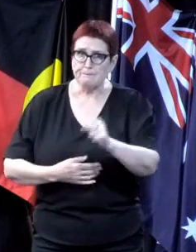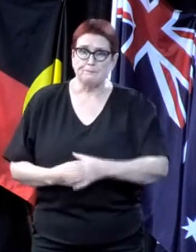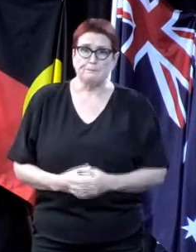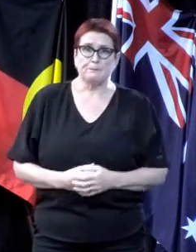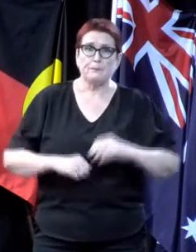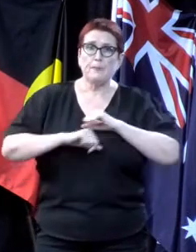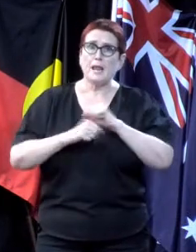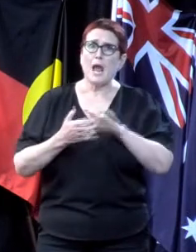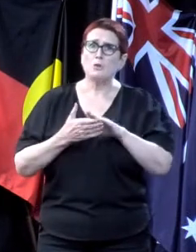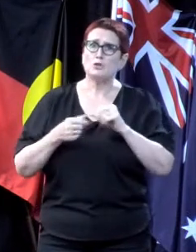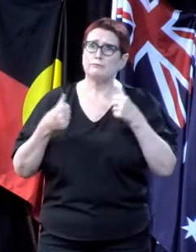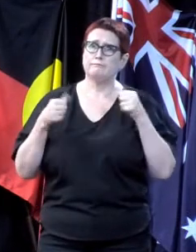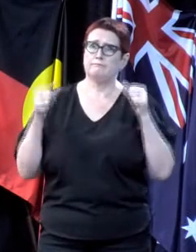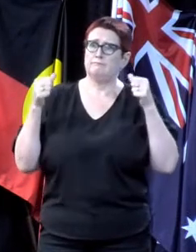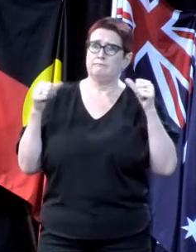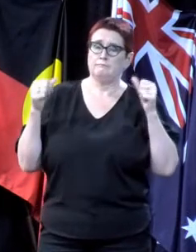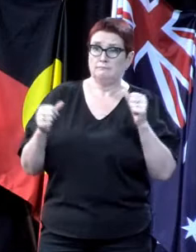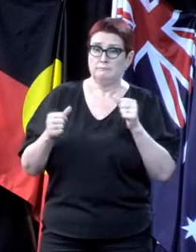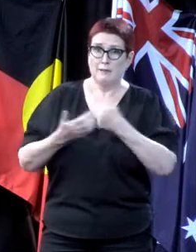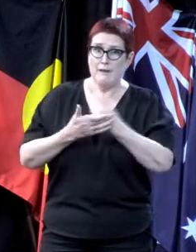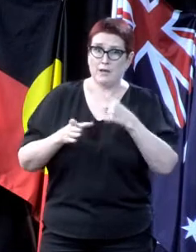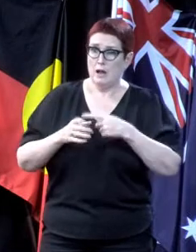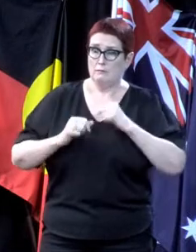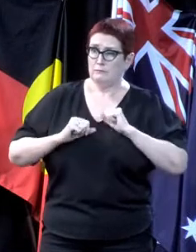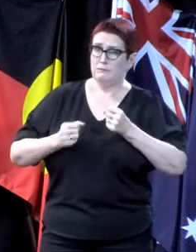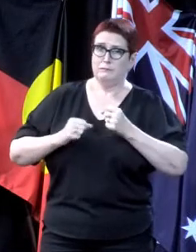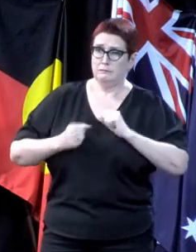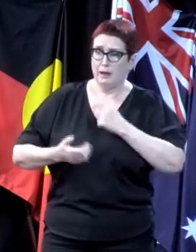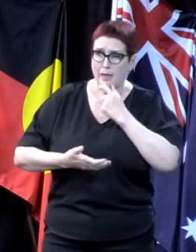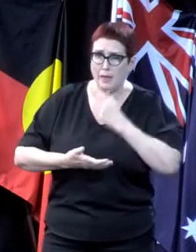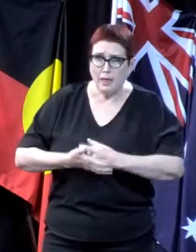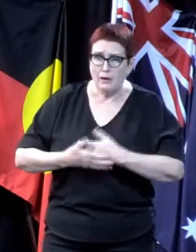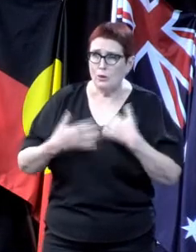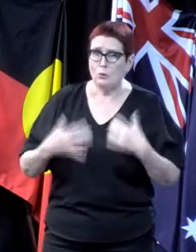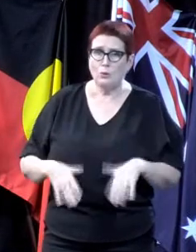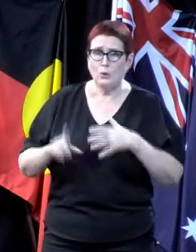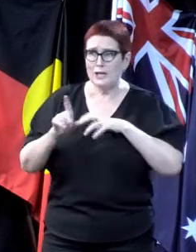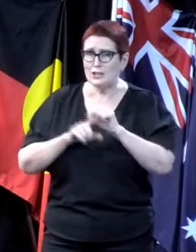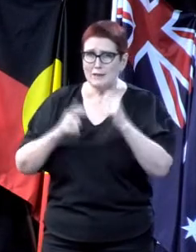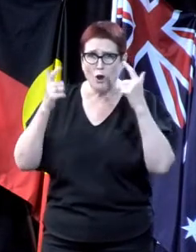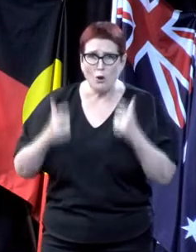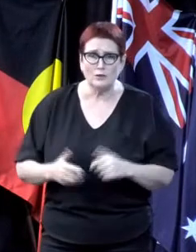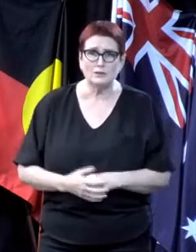to blow me away year in and year out of what they are achieving. We have a student doing a Bachelor of Science